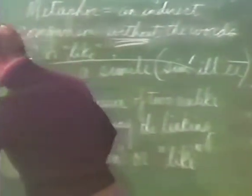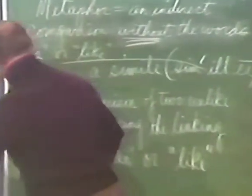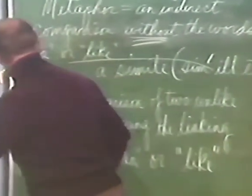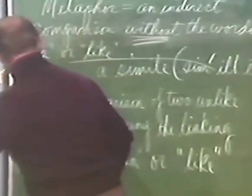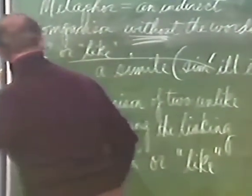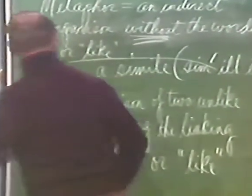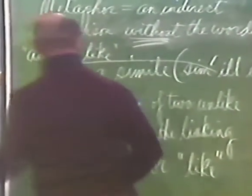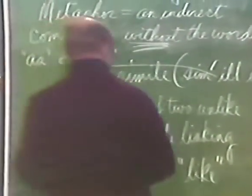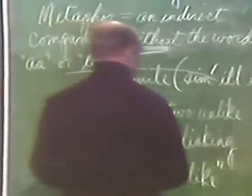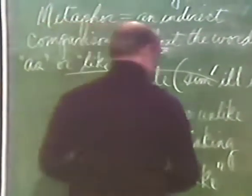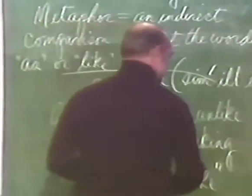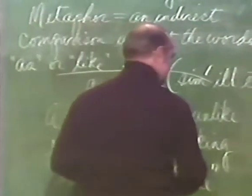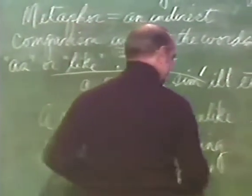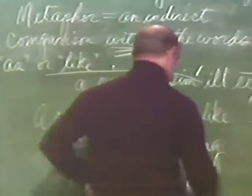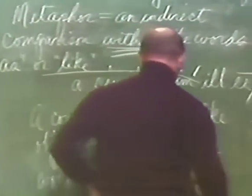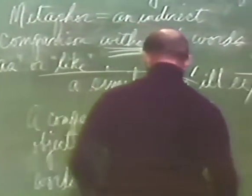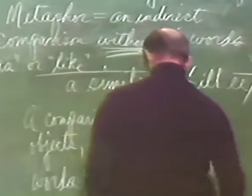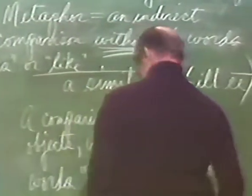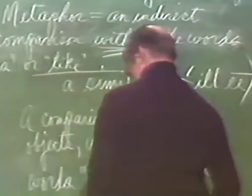WAIT TILL I PUT THE...